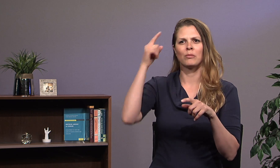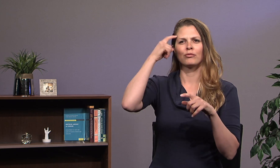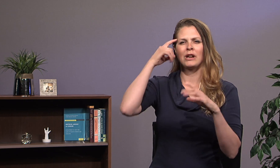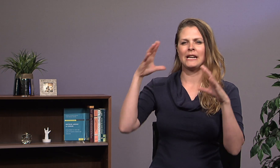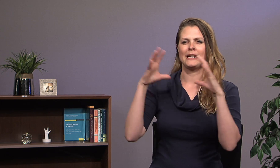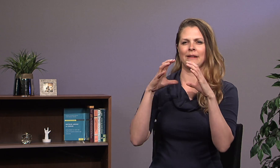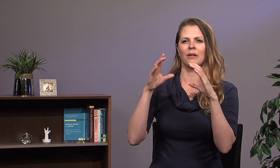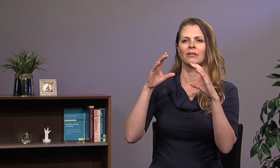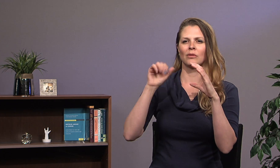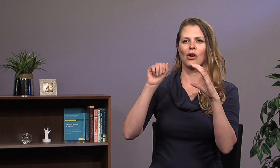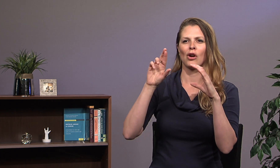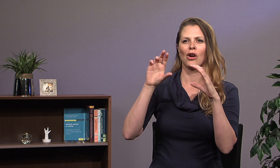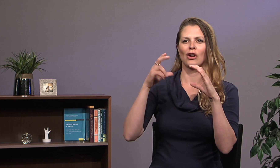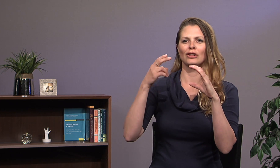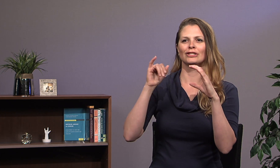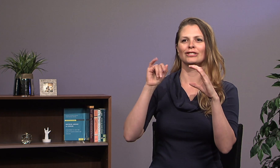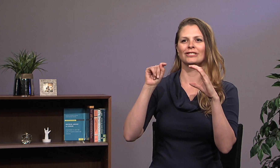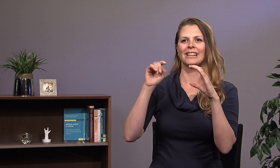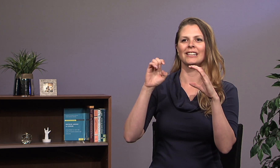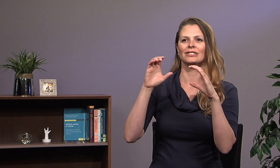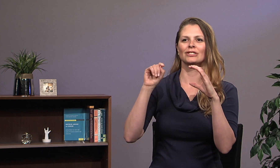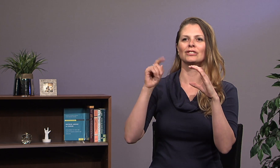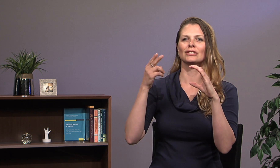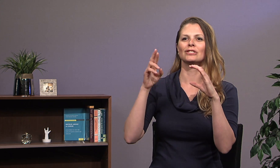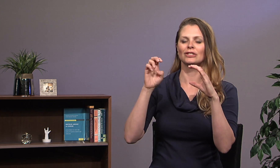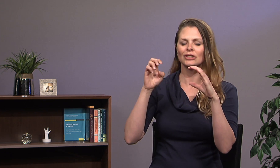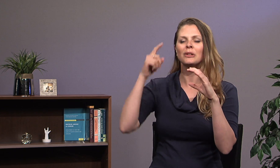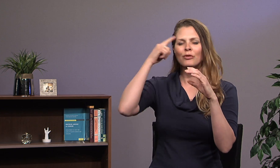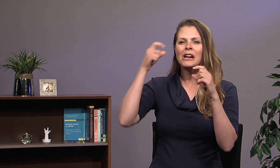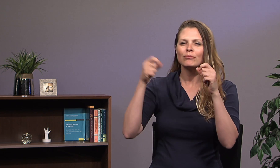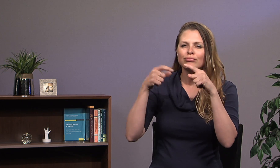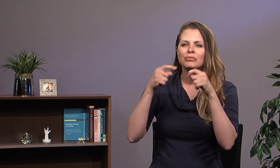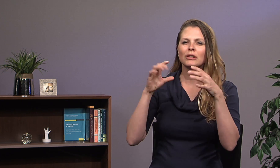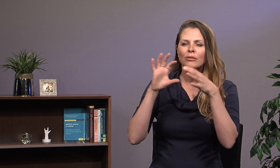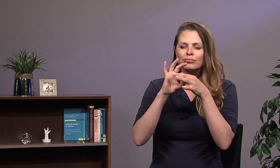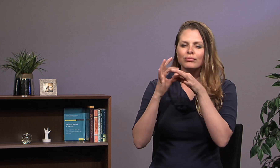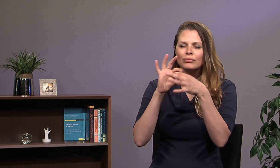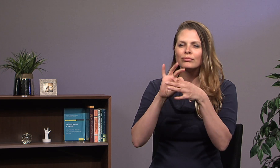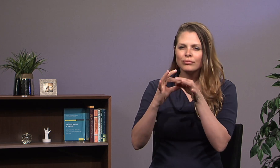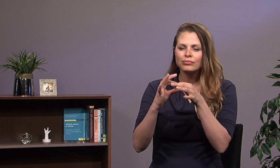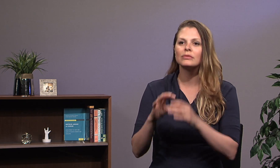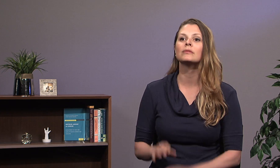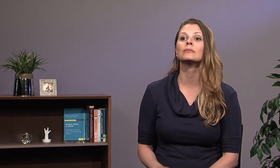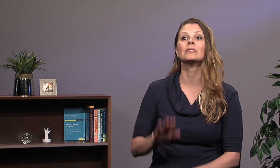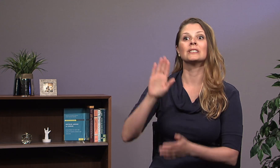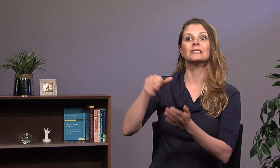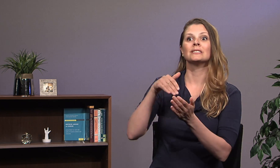for shaping brain architecture by building neural connections.